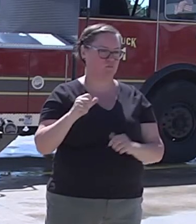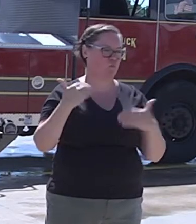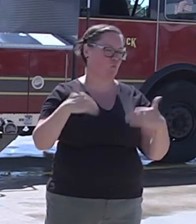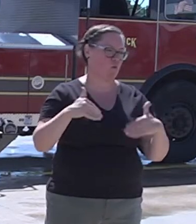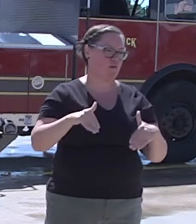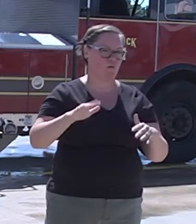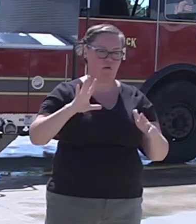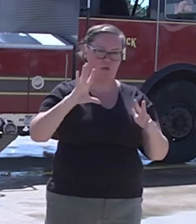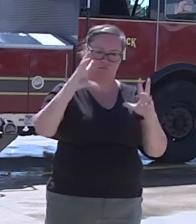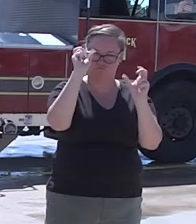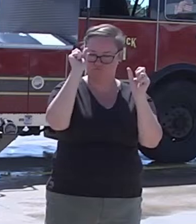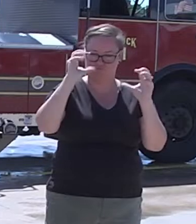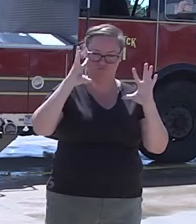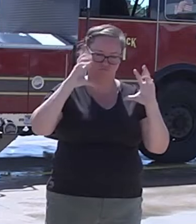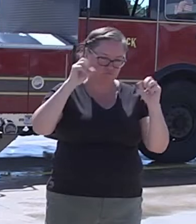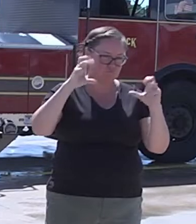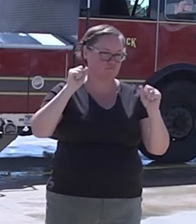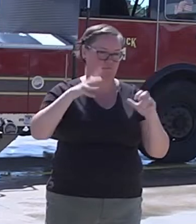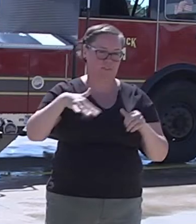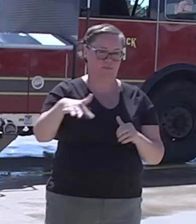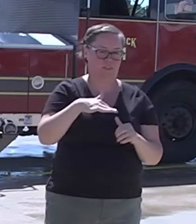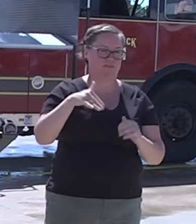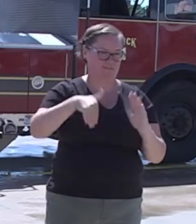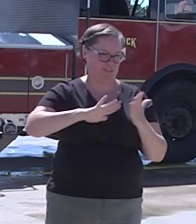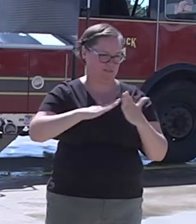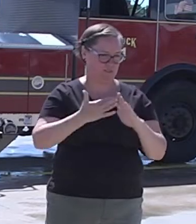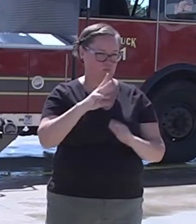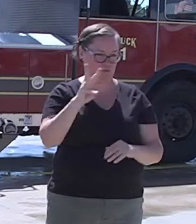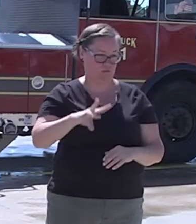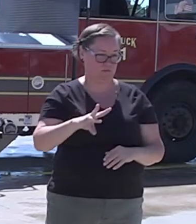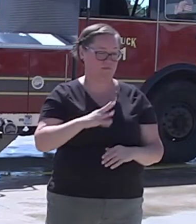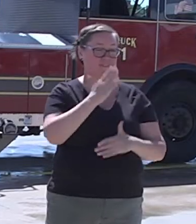and we're really excited that we're receiving uh some International Acclaim for this uh new